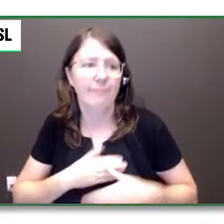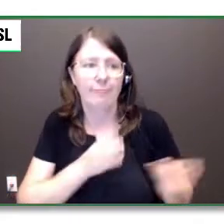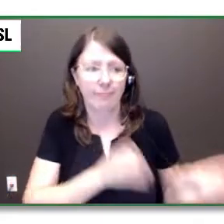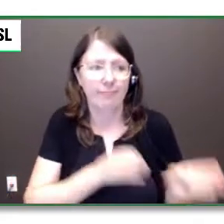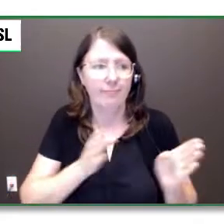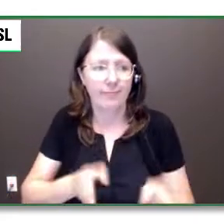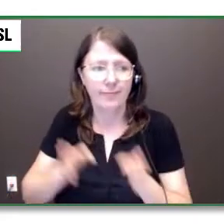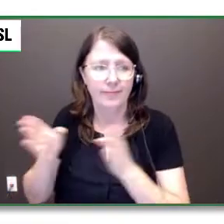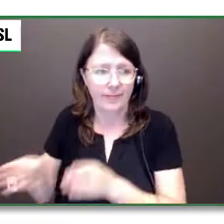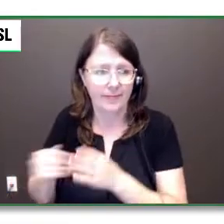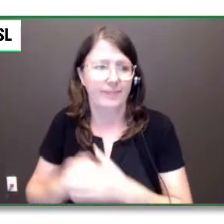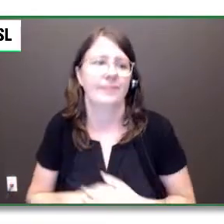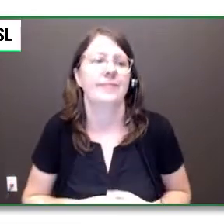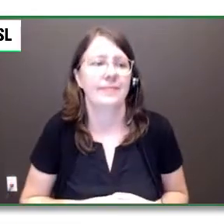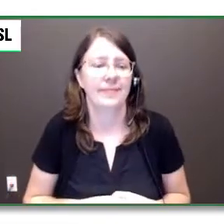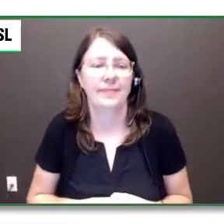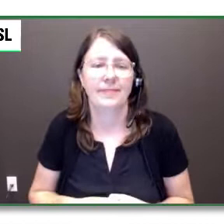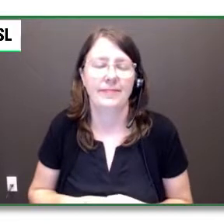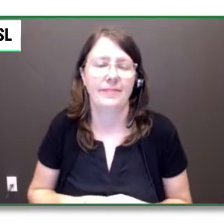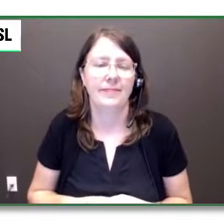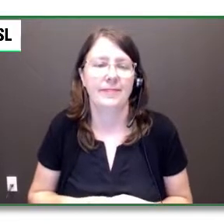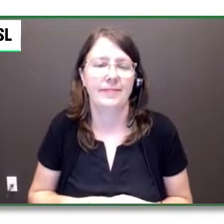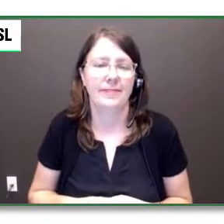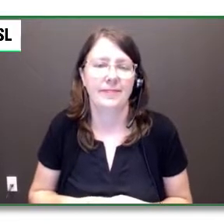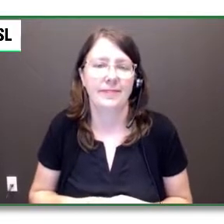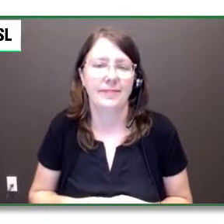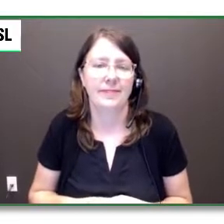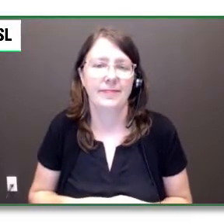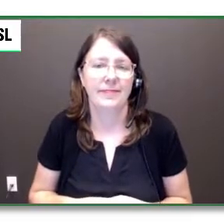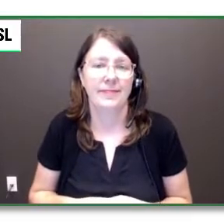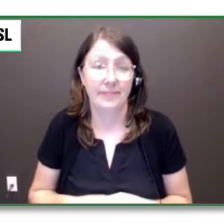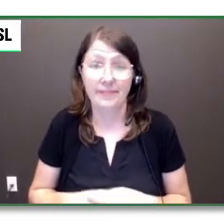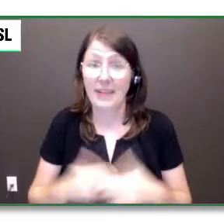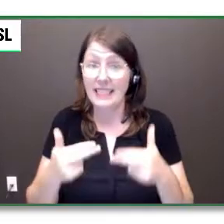So um in this slide what you can see on the right is a